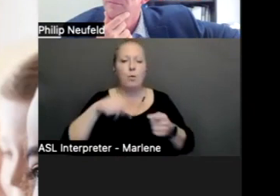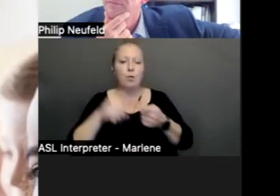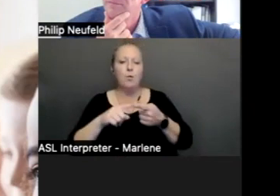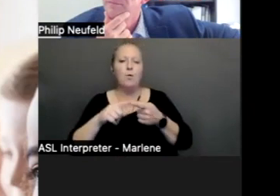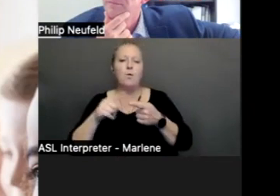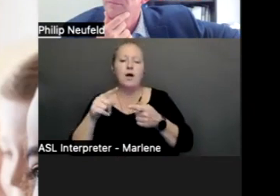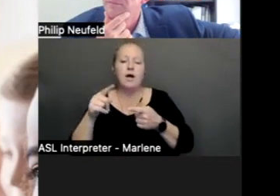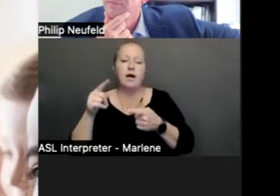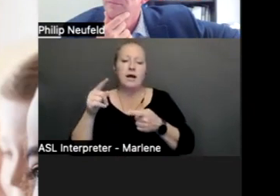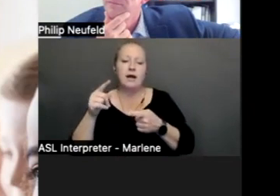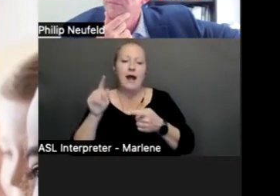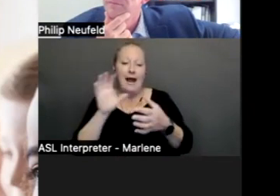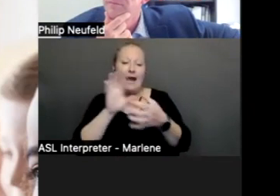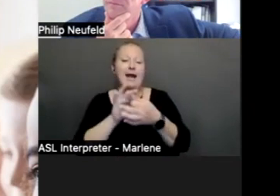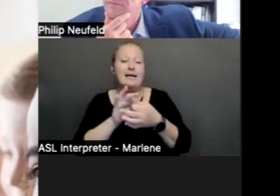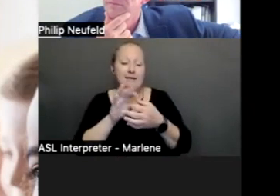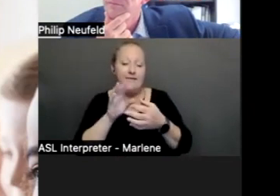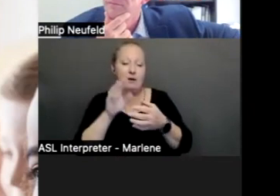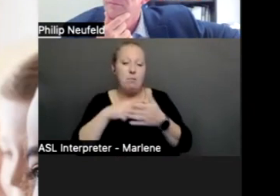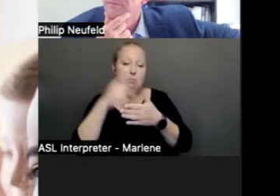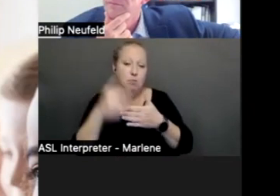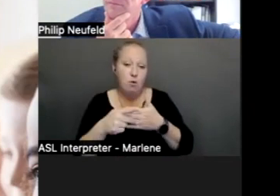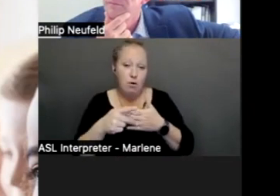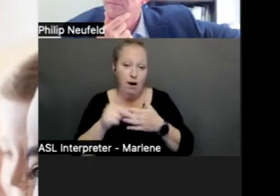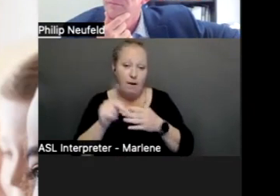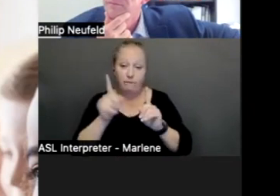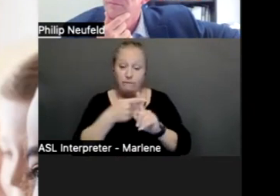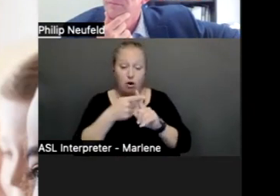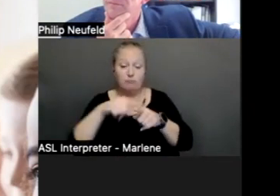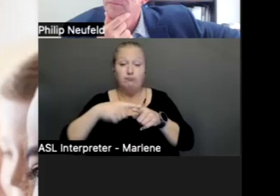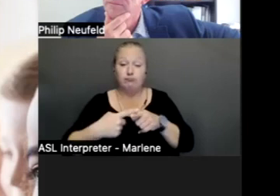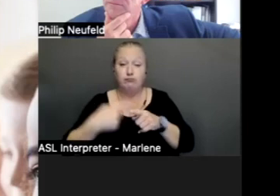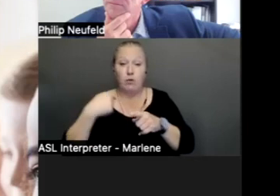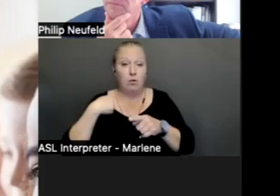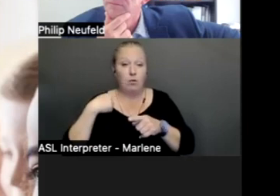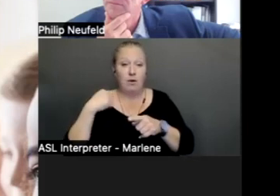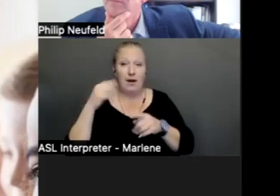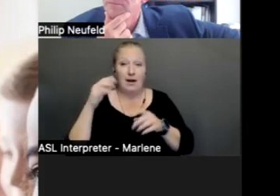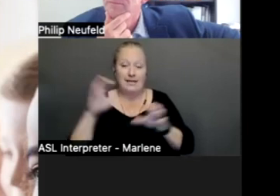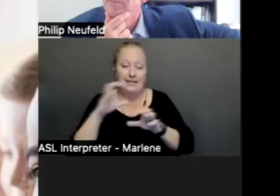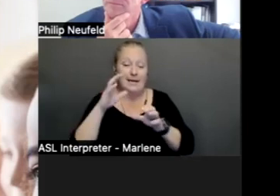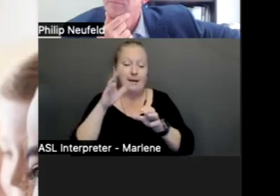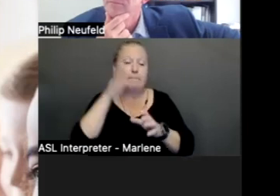when the connectivity program first dropped we ran like parent support nights and so we